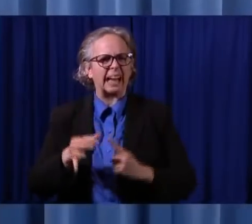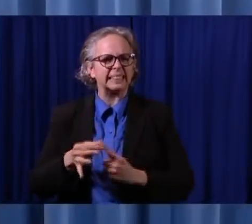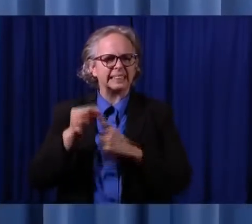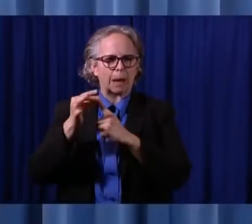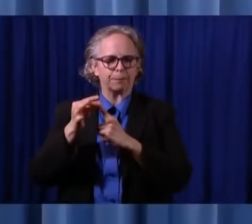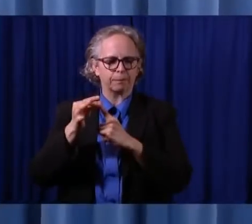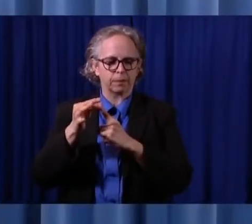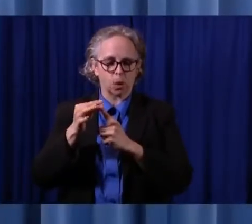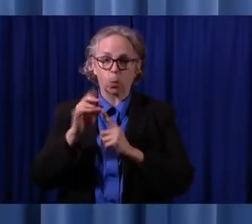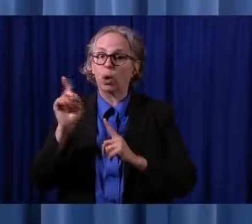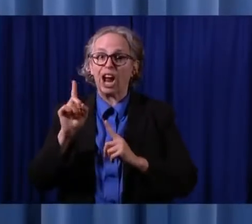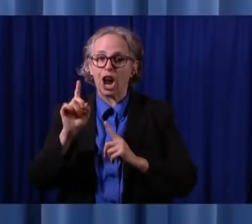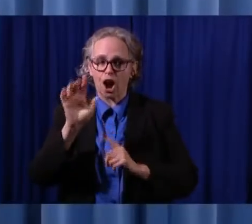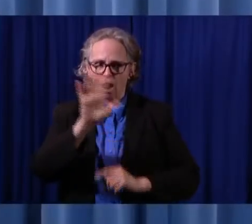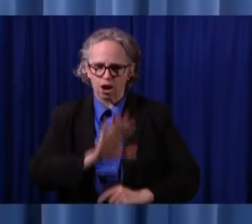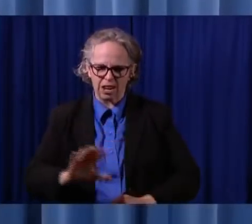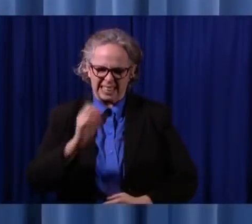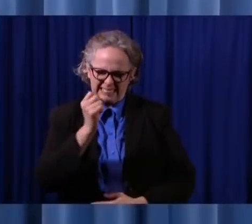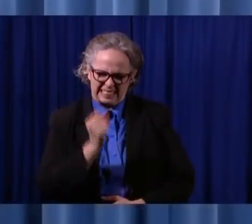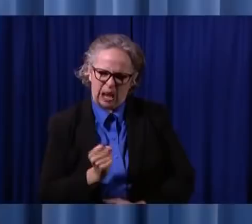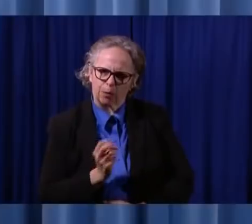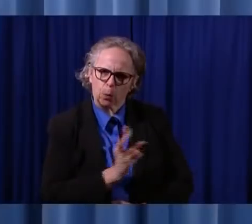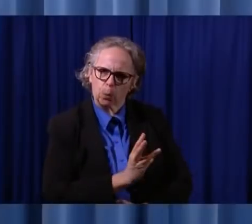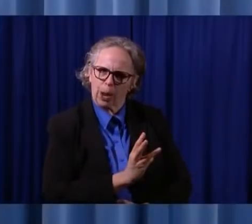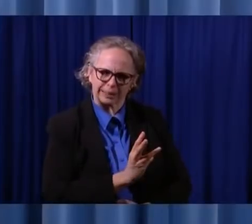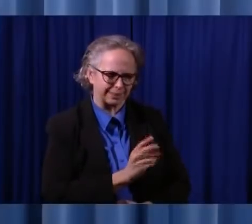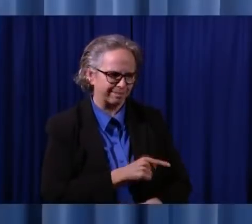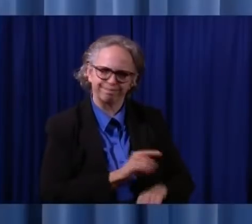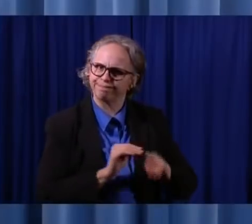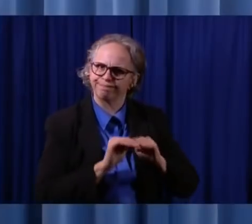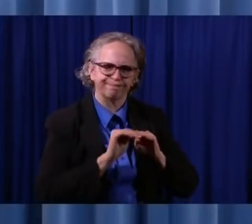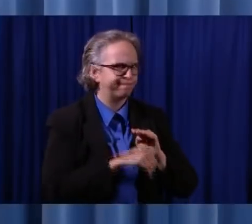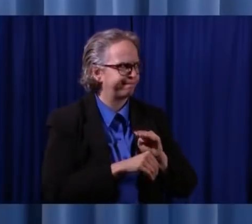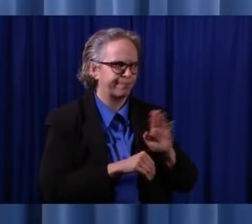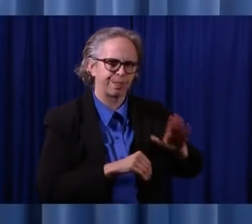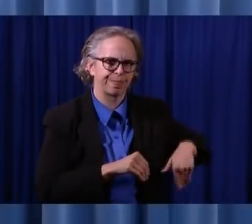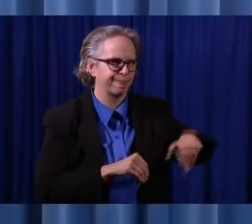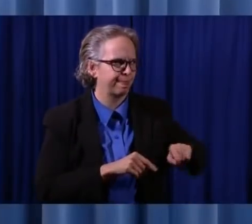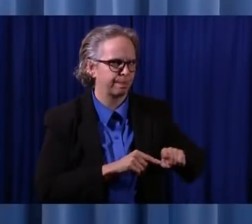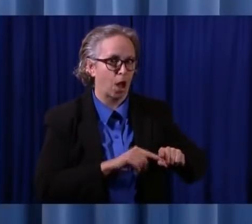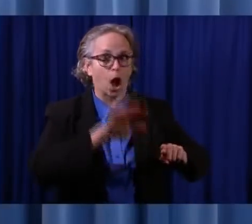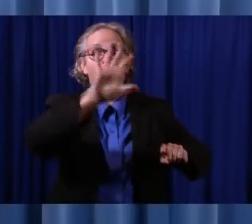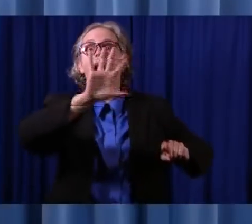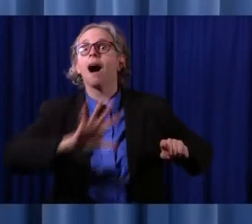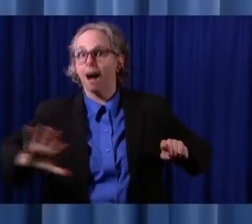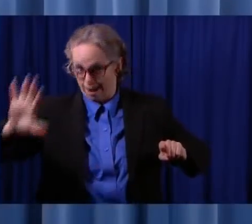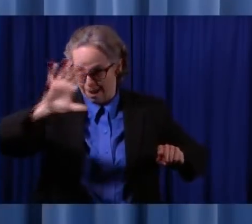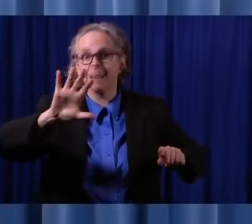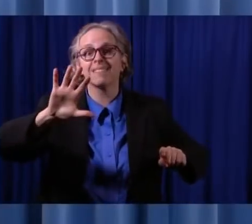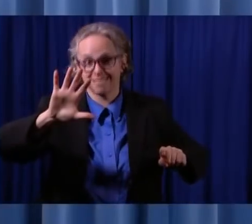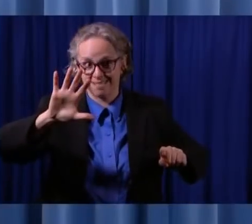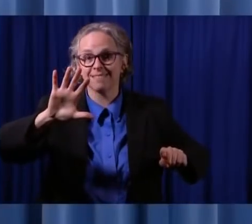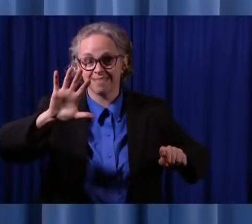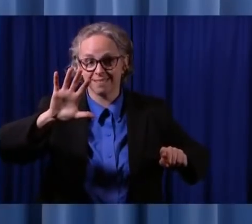TODAY MY JUST BE AN EXCEPTION, BUT WE ARE SEEING A DOWNWARD TREND. THE EXCEPTION OF THAT IS SOUTHWEST OHIO.